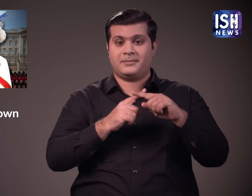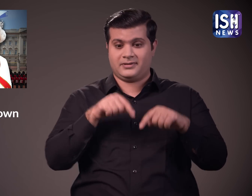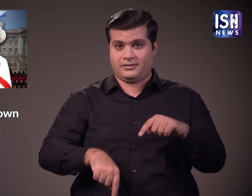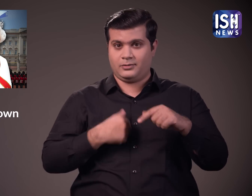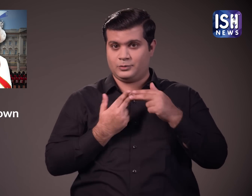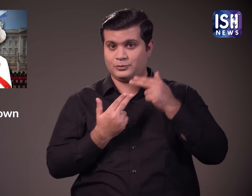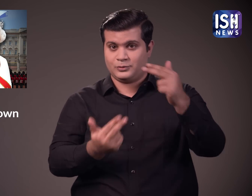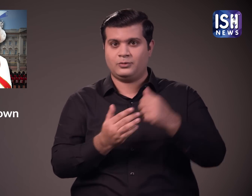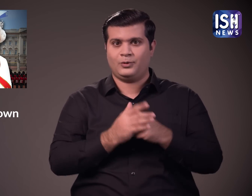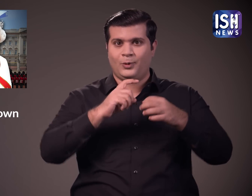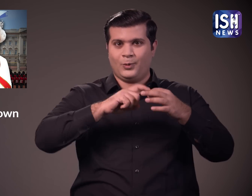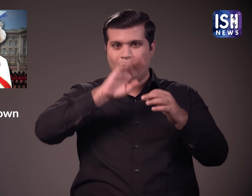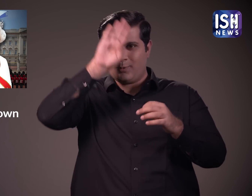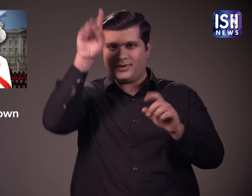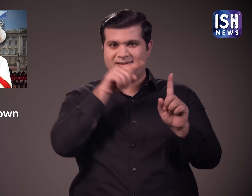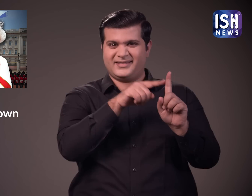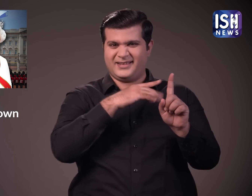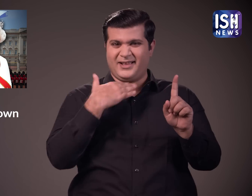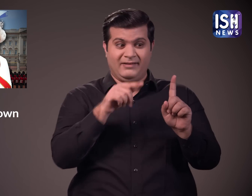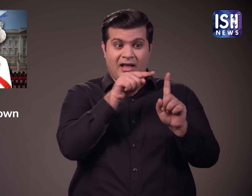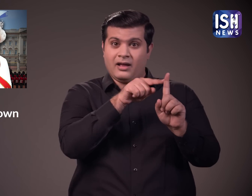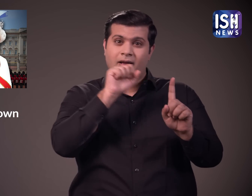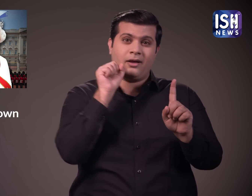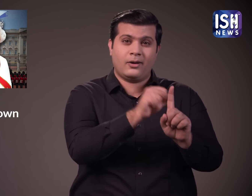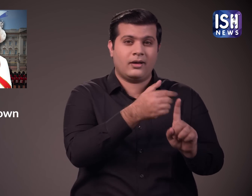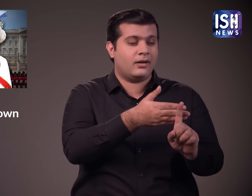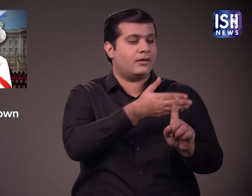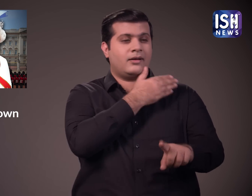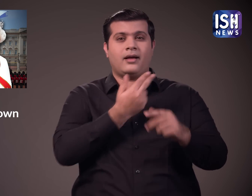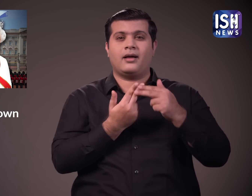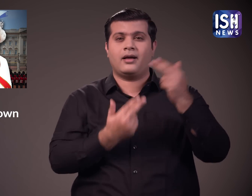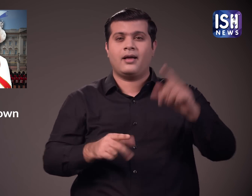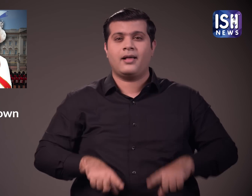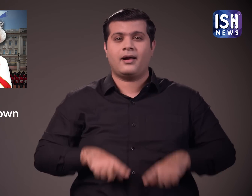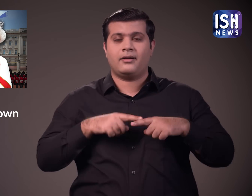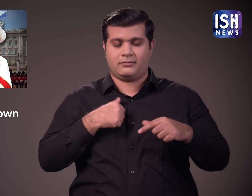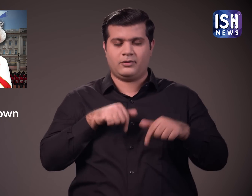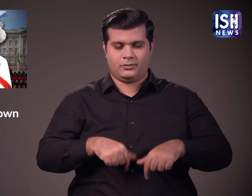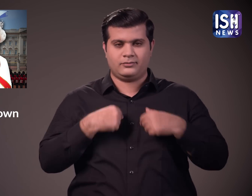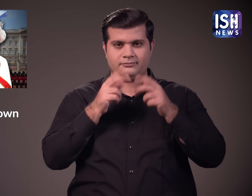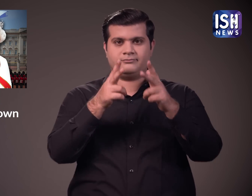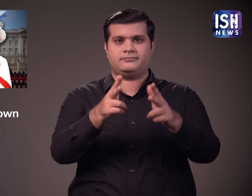Let me now tell you about Queen Elizabeth II's life.